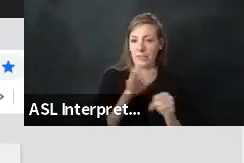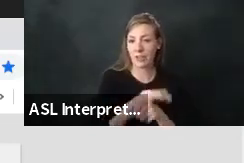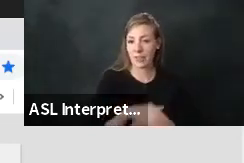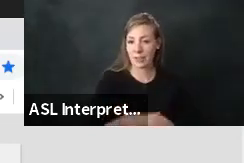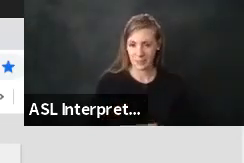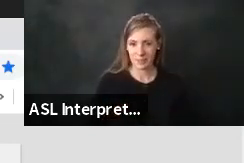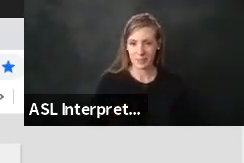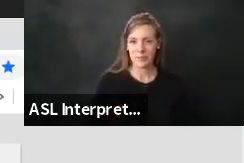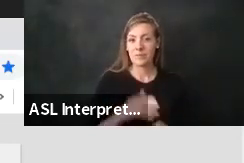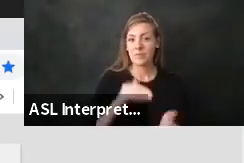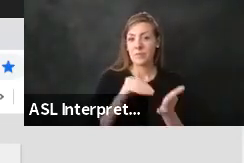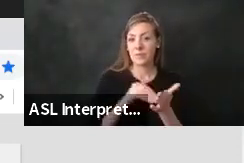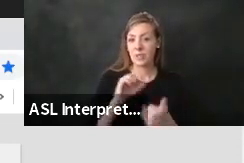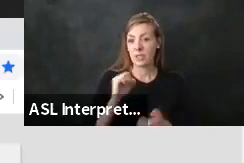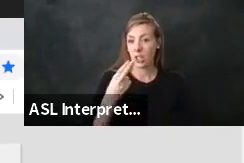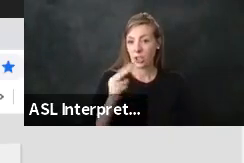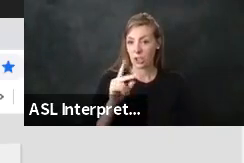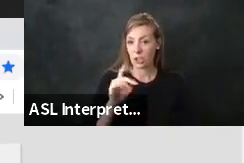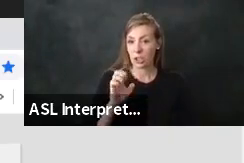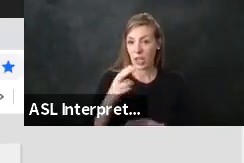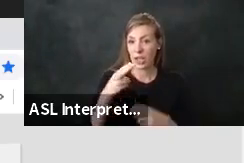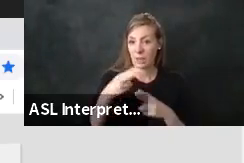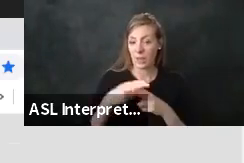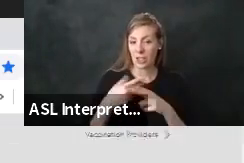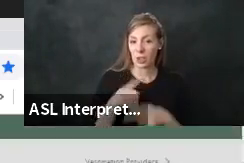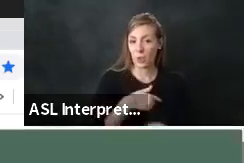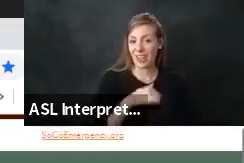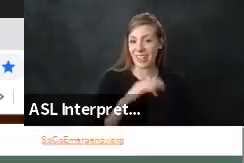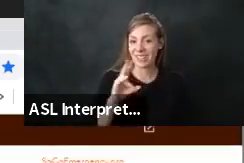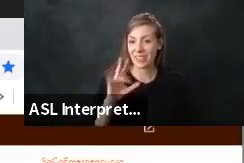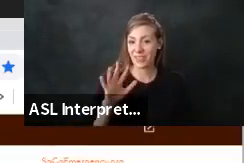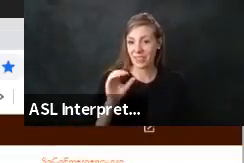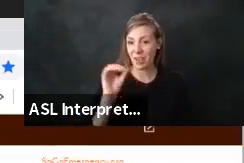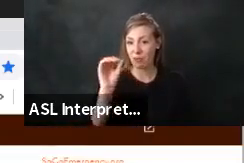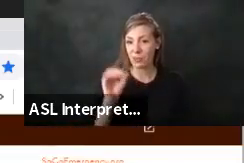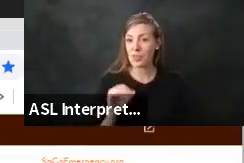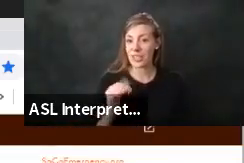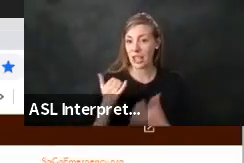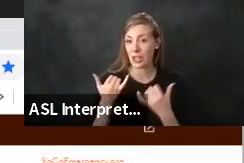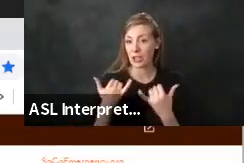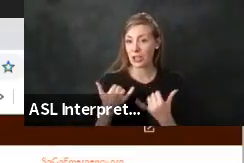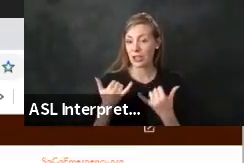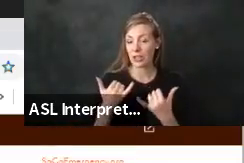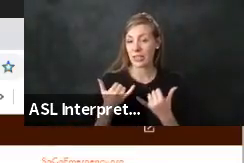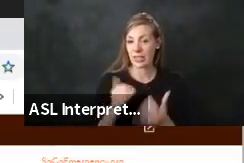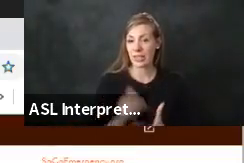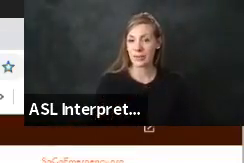Shane mentioned earlier, we are 75% currently of the vaccine eligible population.